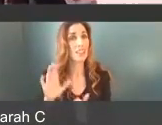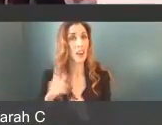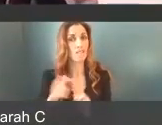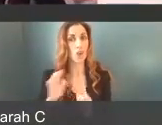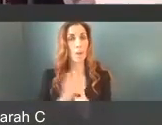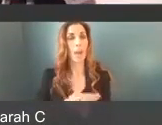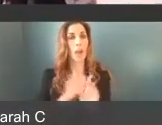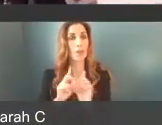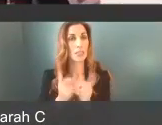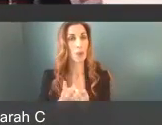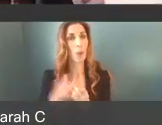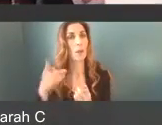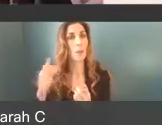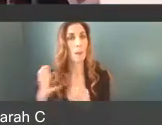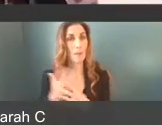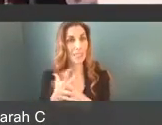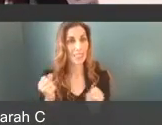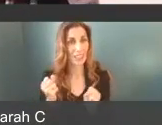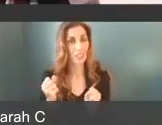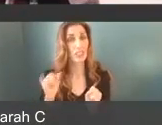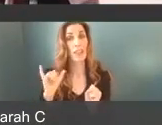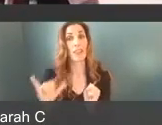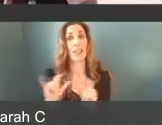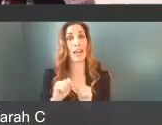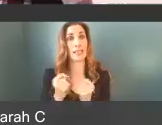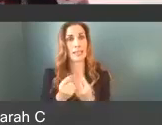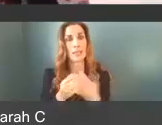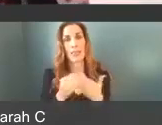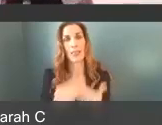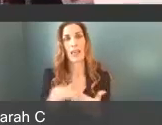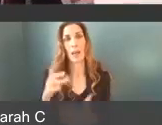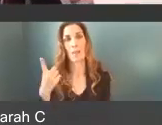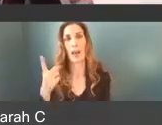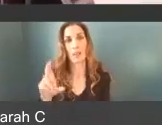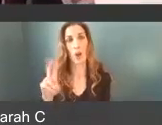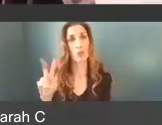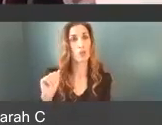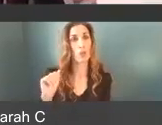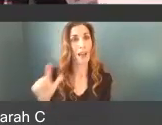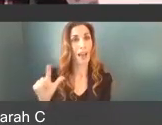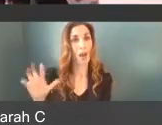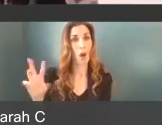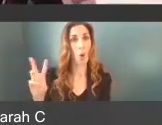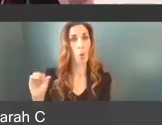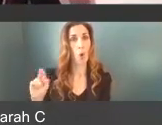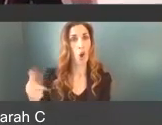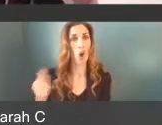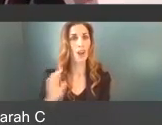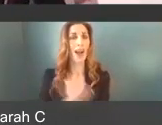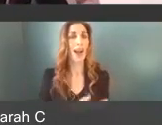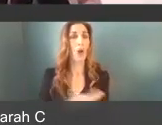Safety. That team is led by Dr. Al Wang, who is our Chief Medical Officer at the Department of Public